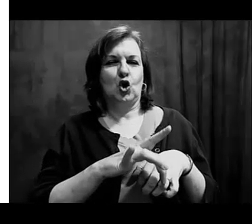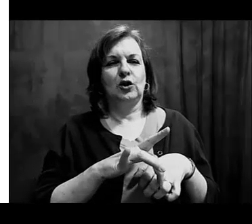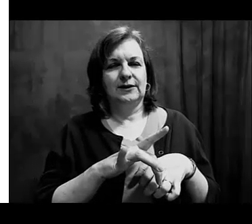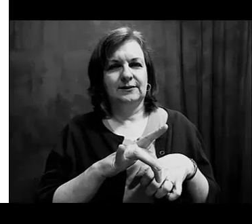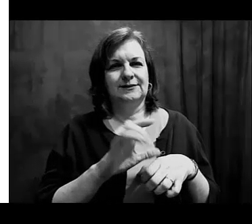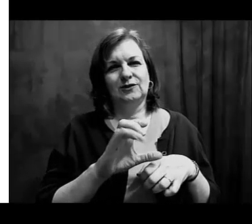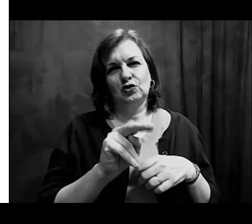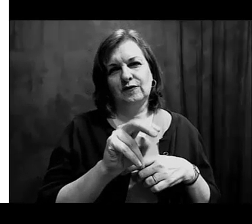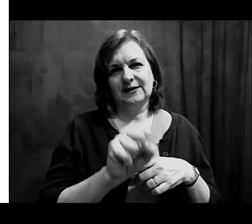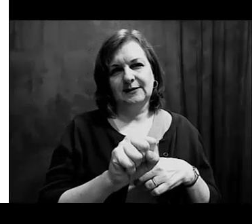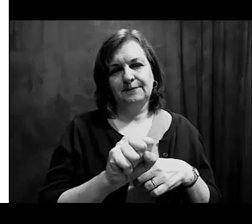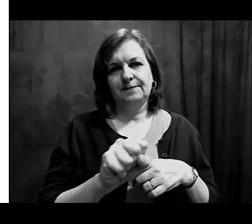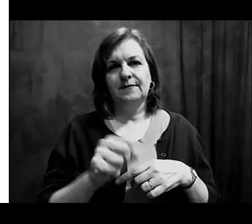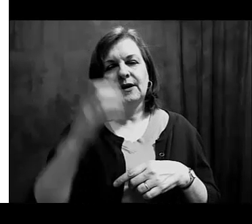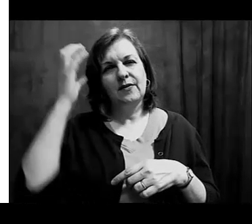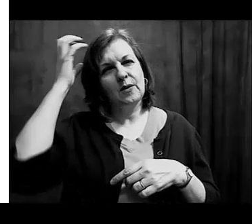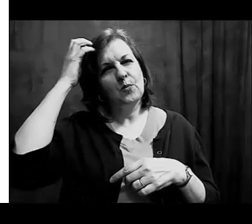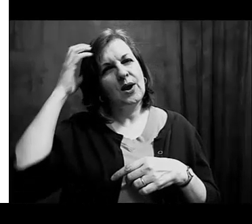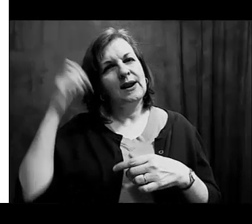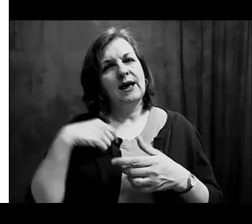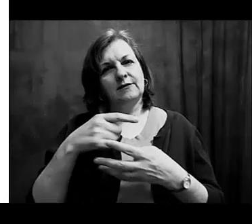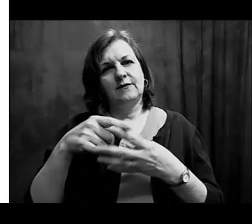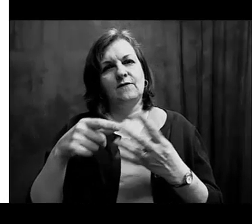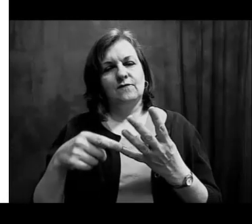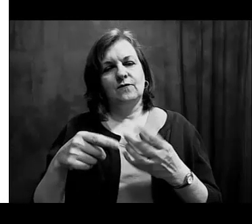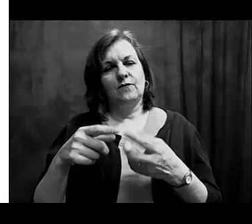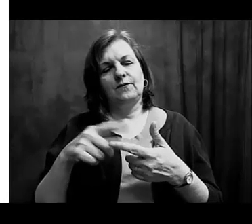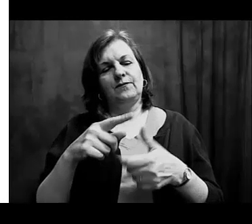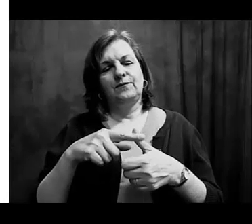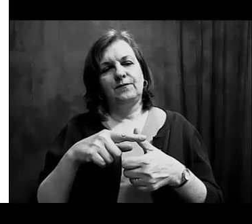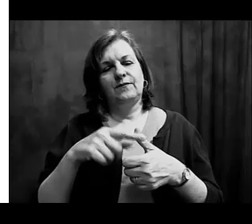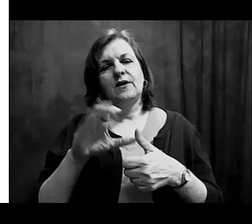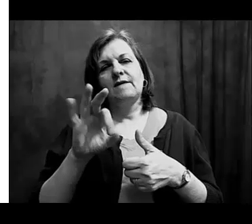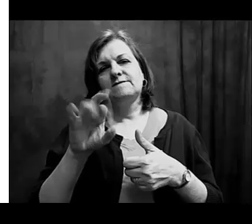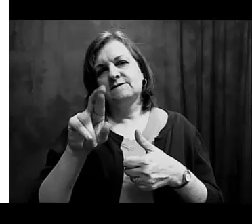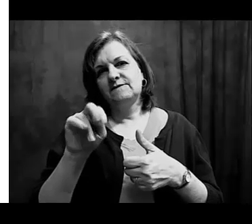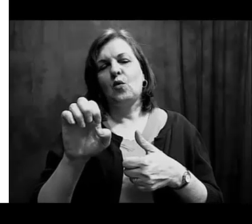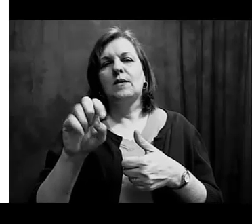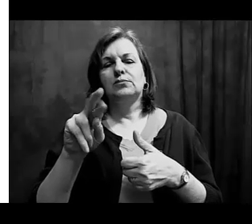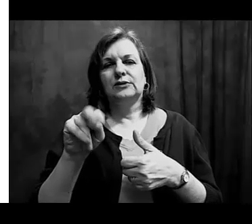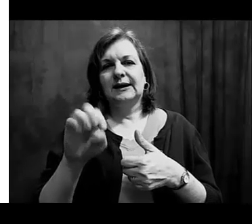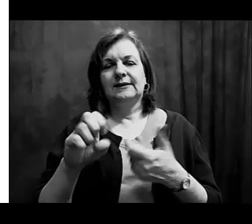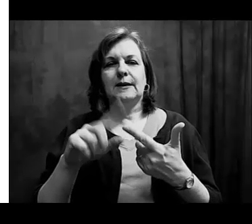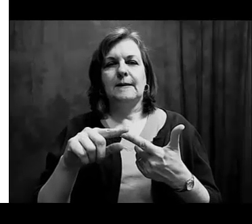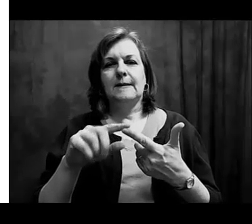you do divide your brain out into forebrain, midbrain and hindbrain and how that divides is like this